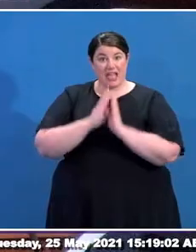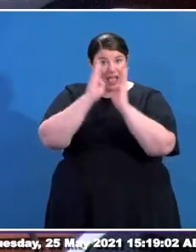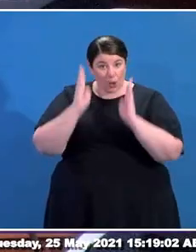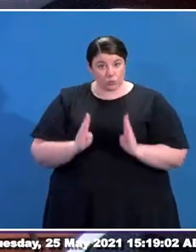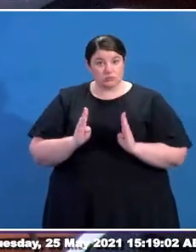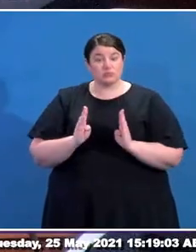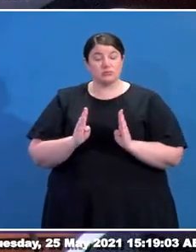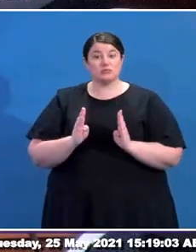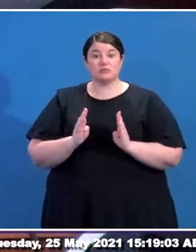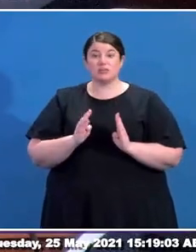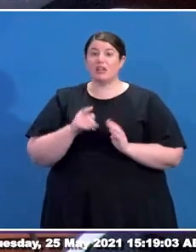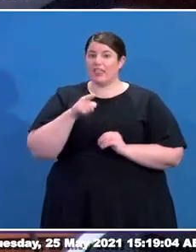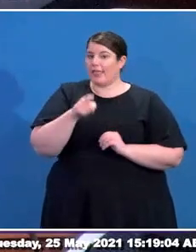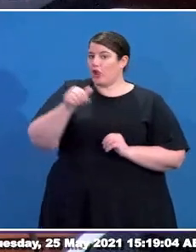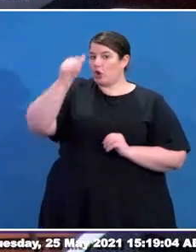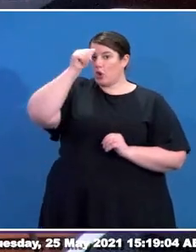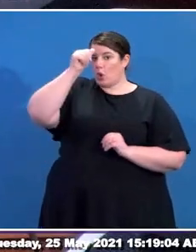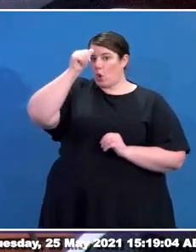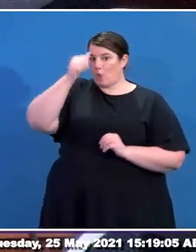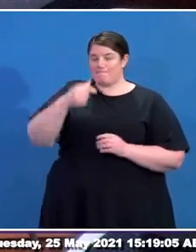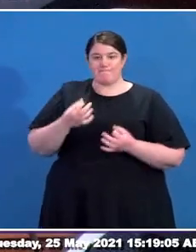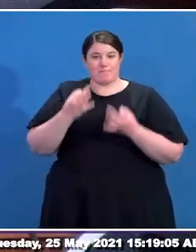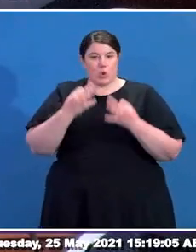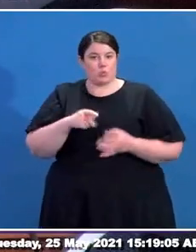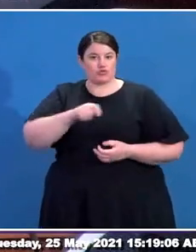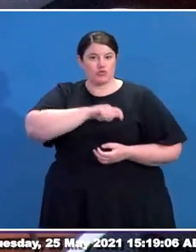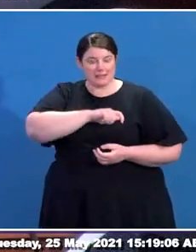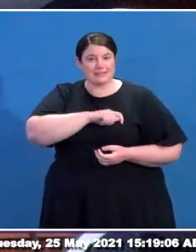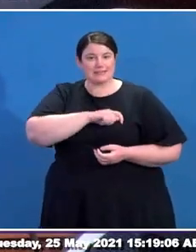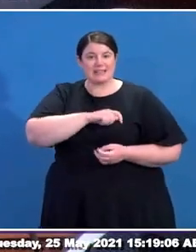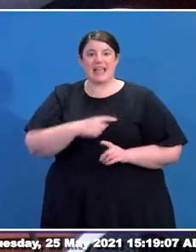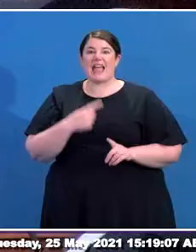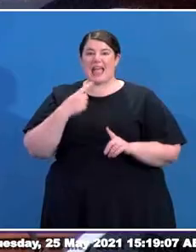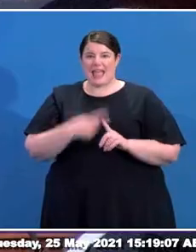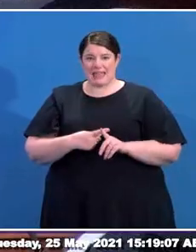they are aware of this lack of trust and therefore that places additional